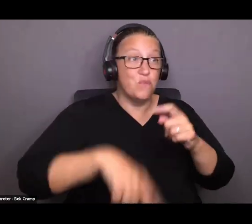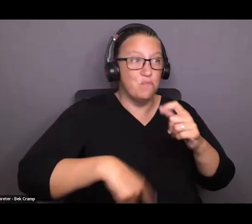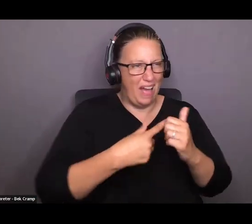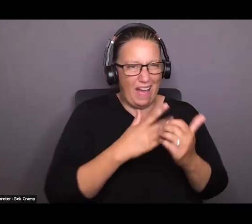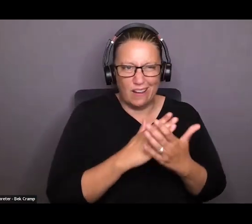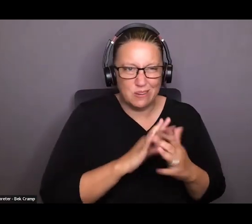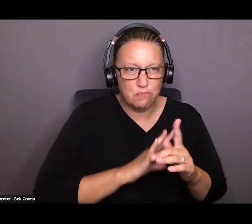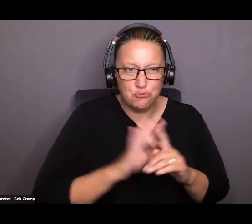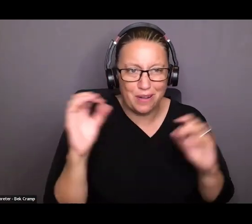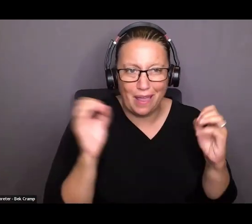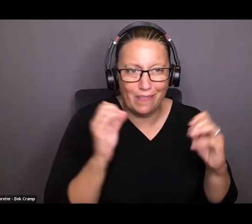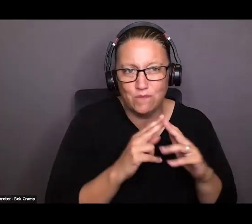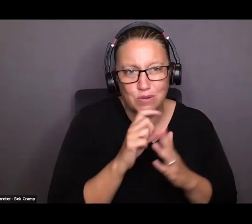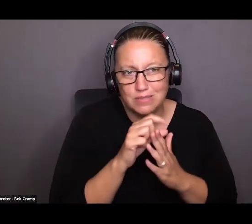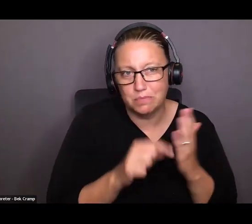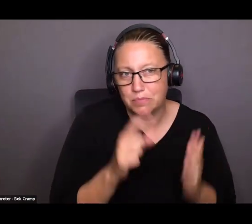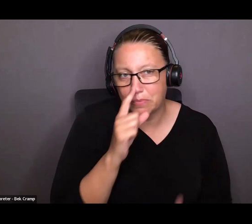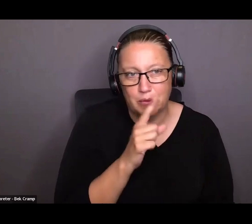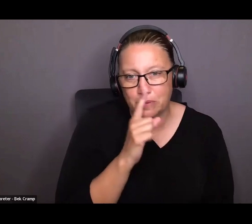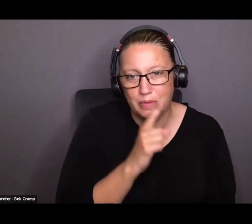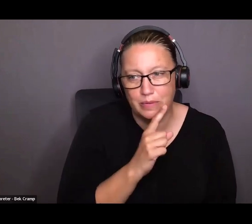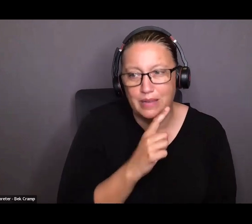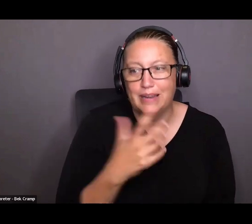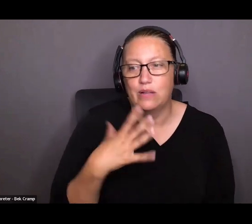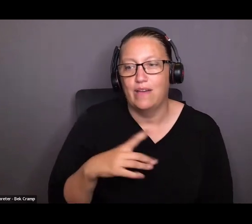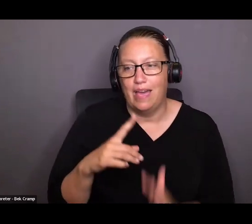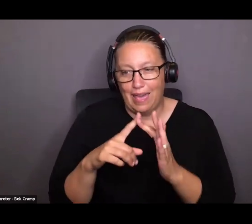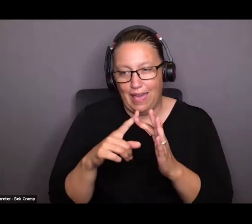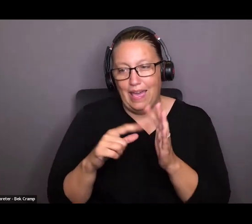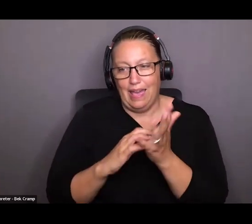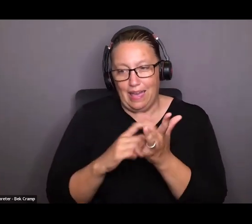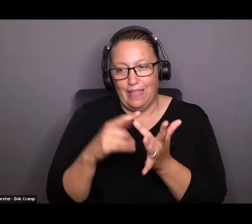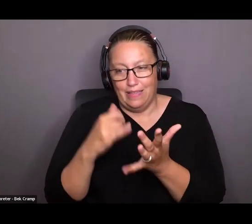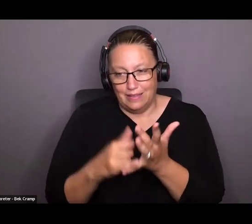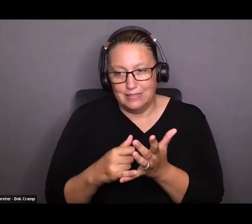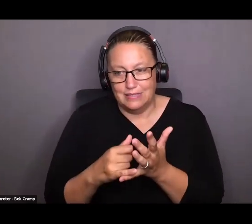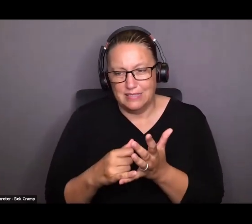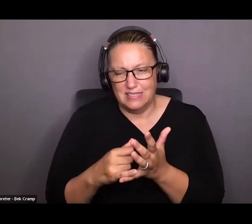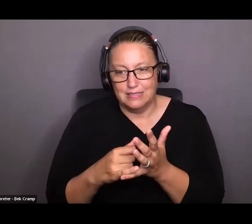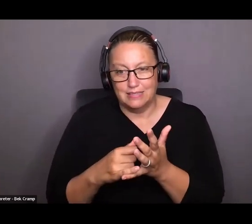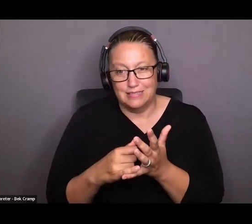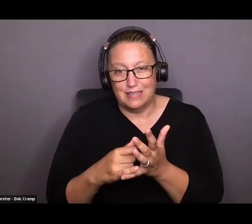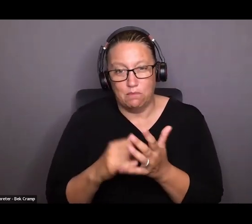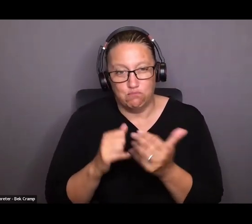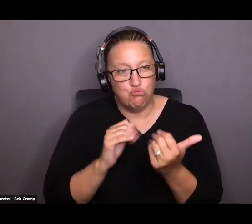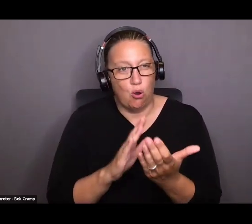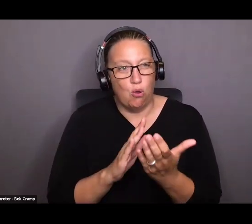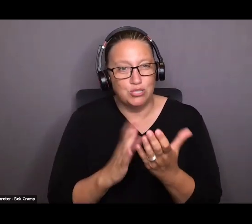having an ethics approach made up of people with disability, including intellectual disability,